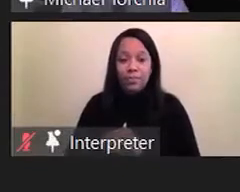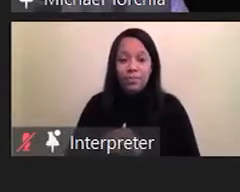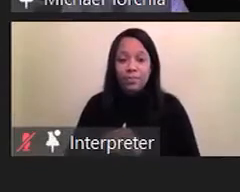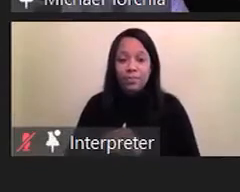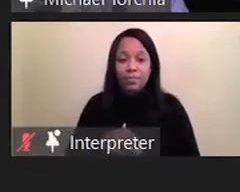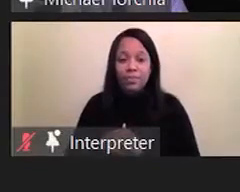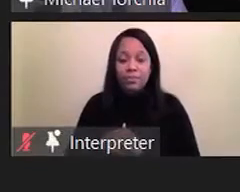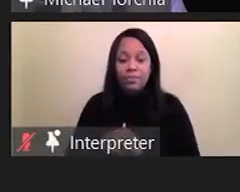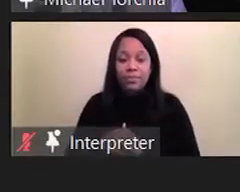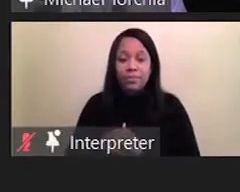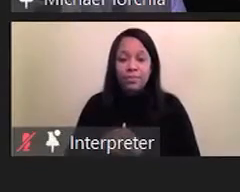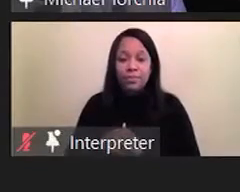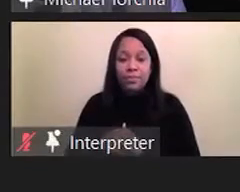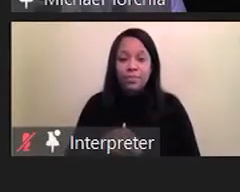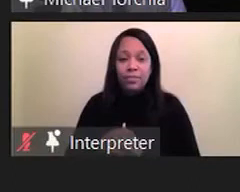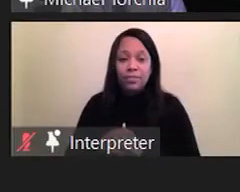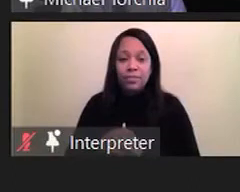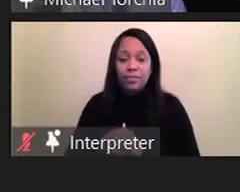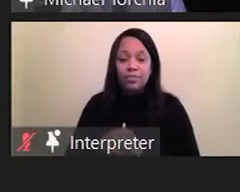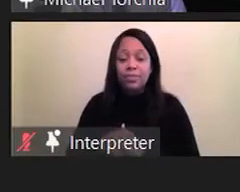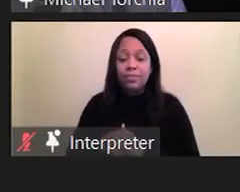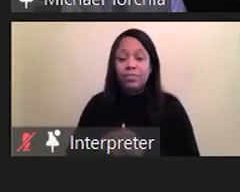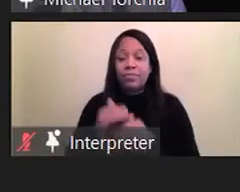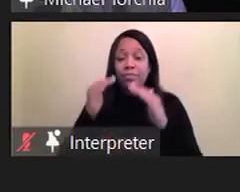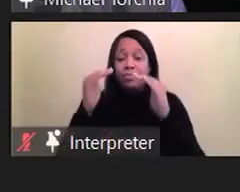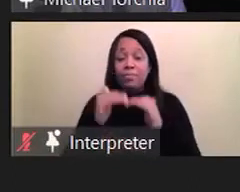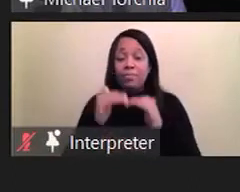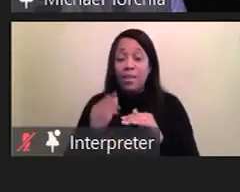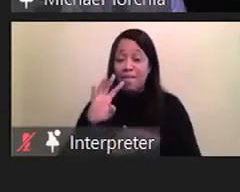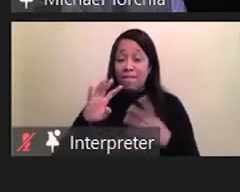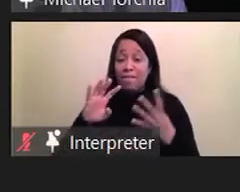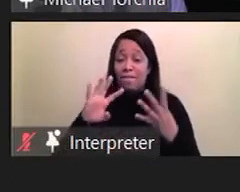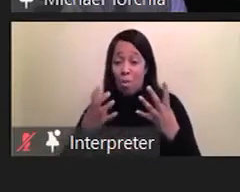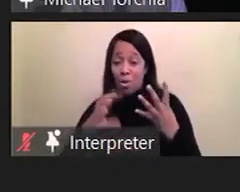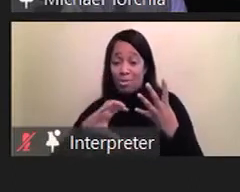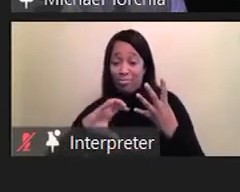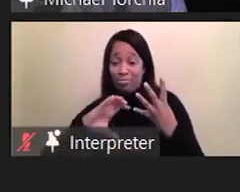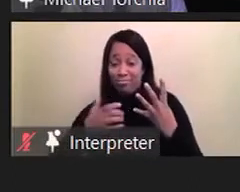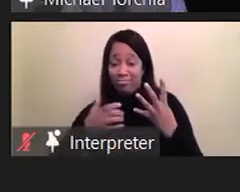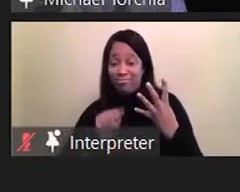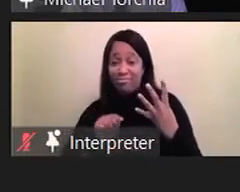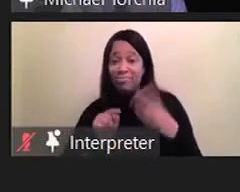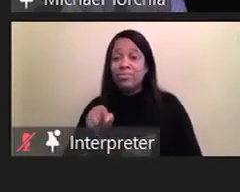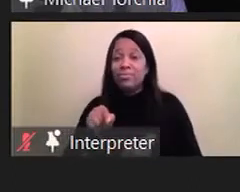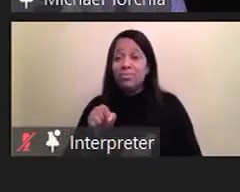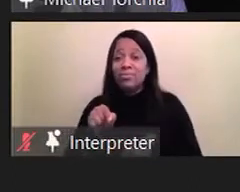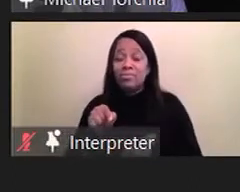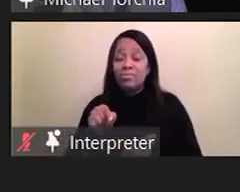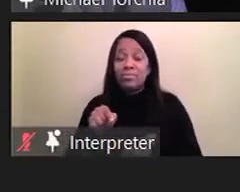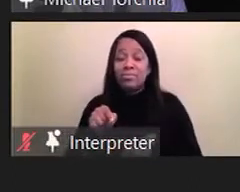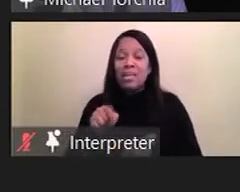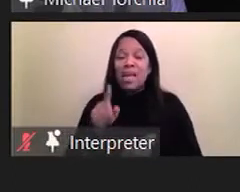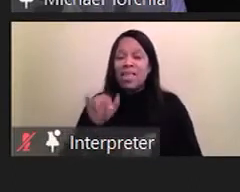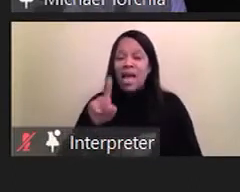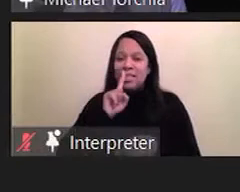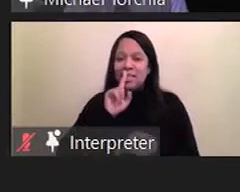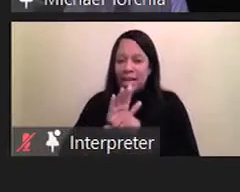The fourth basket that we'll be looking at is dedicated services for the blind or visually impaired.